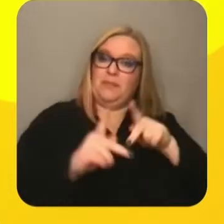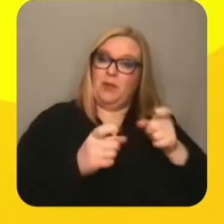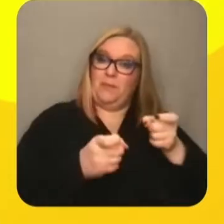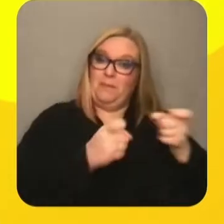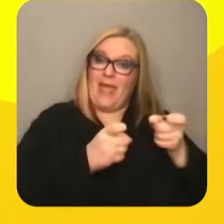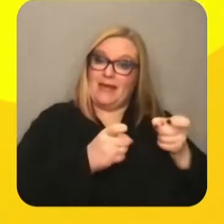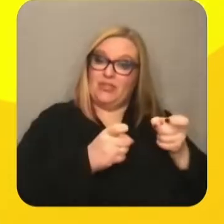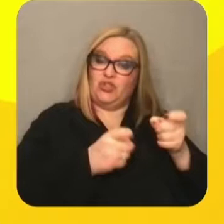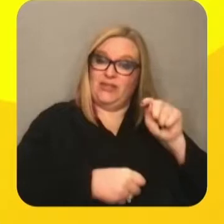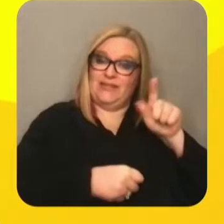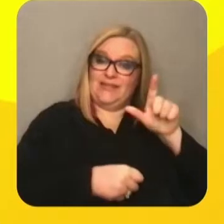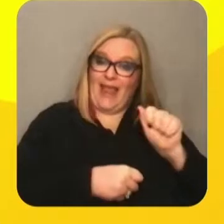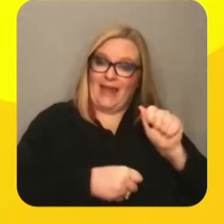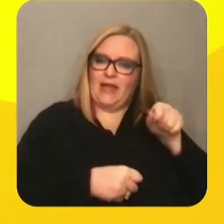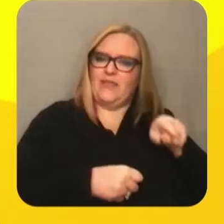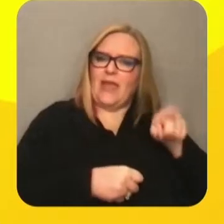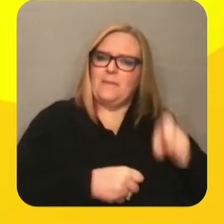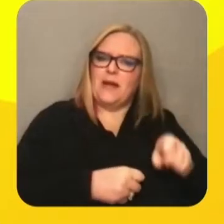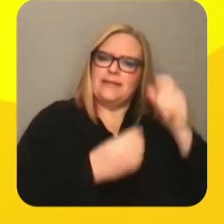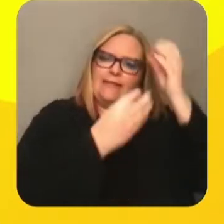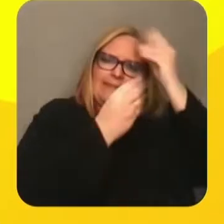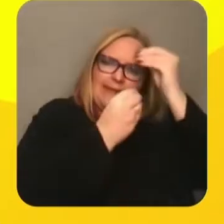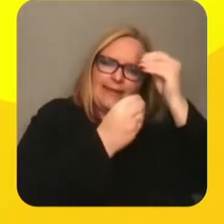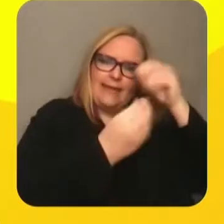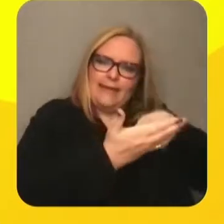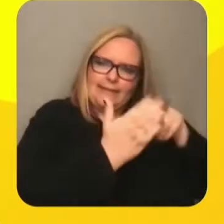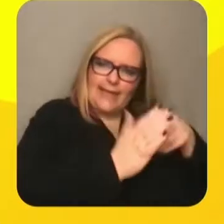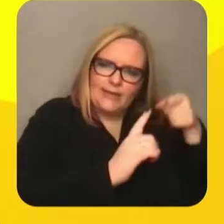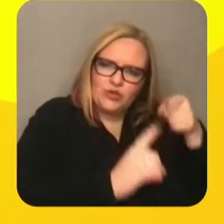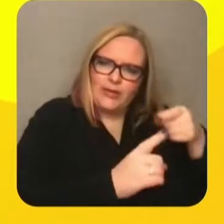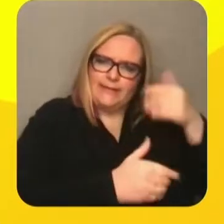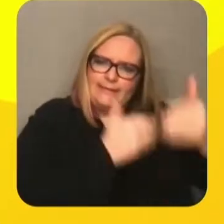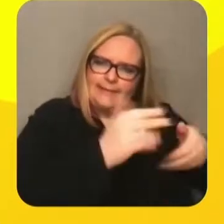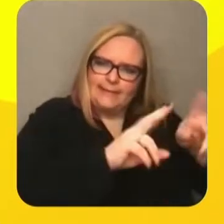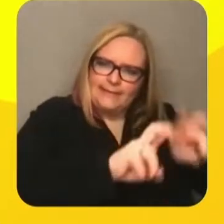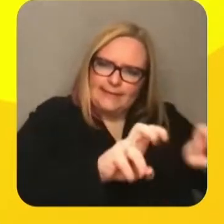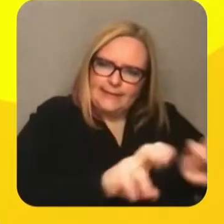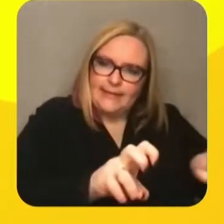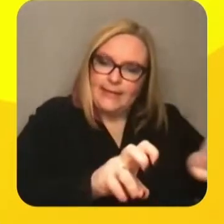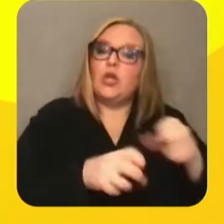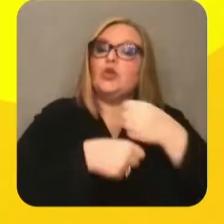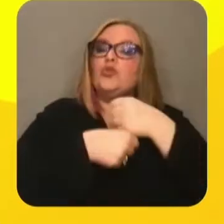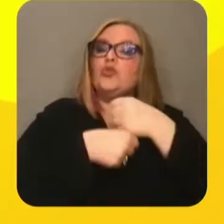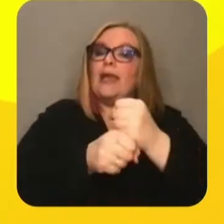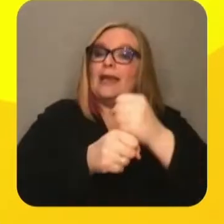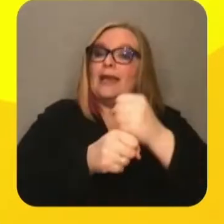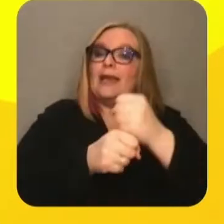that with thoughtfulness and intention. And also creating the type of philosophical choices around data